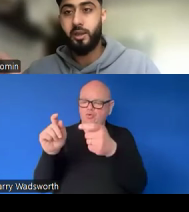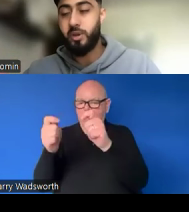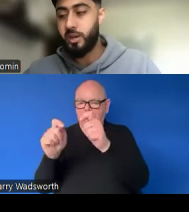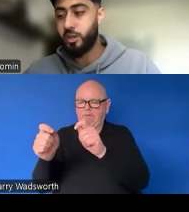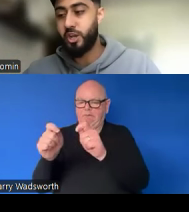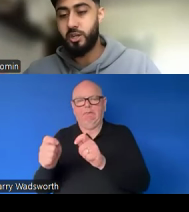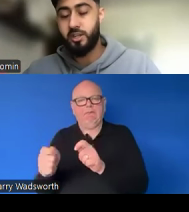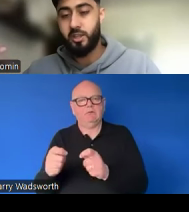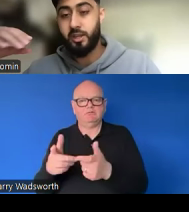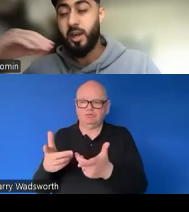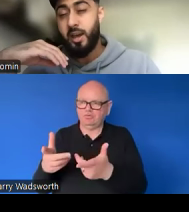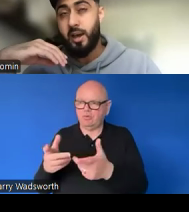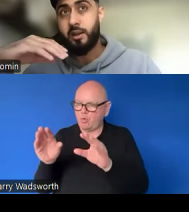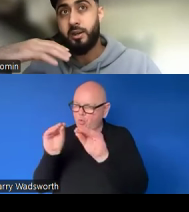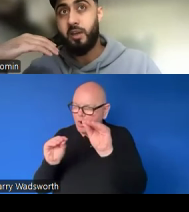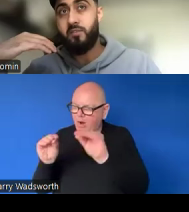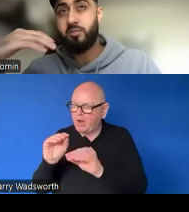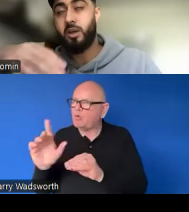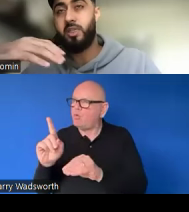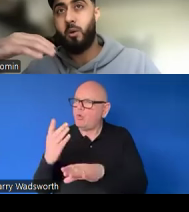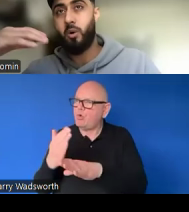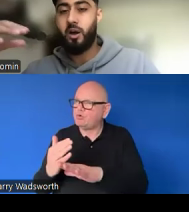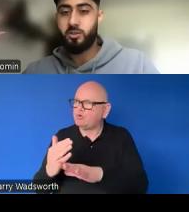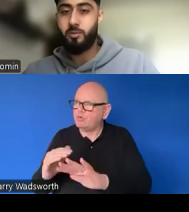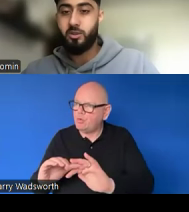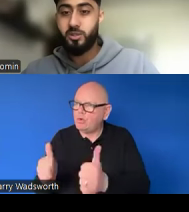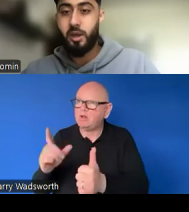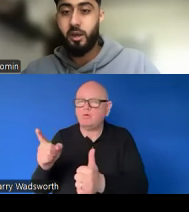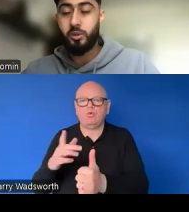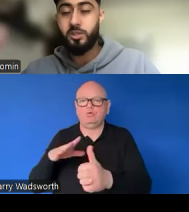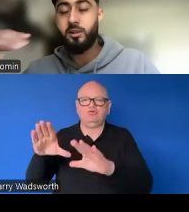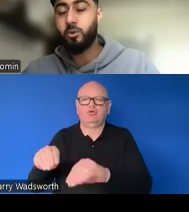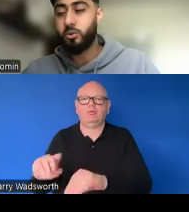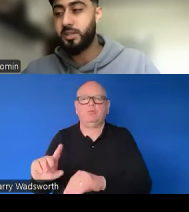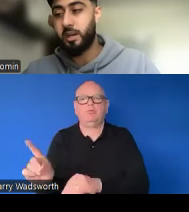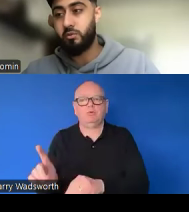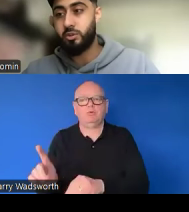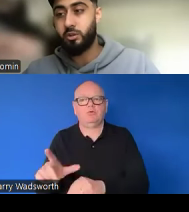if we need to change anything. If after that £1,000 spend we still don't see any results,